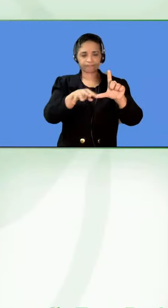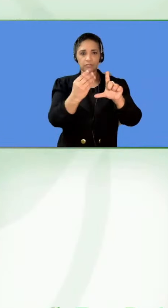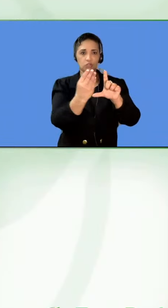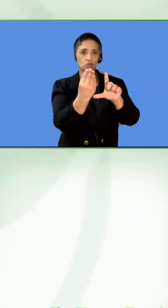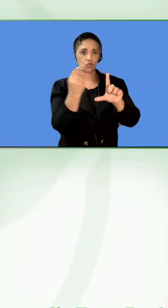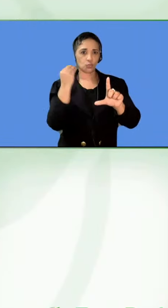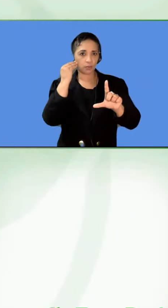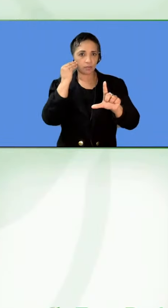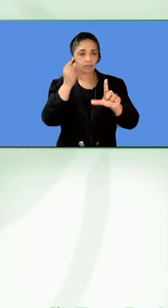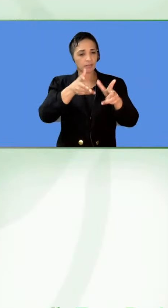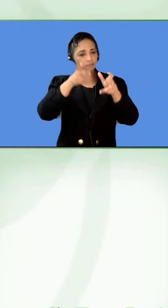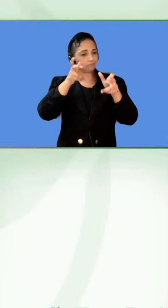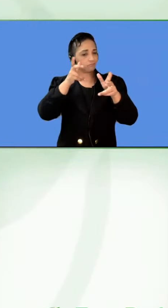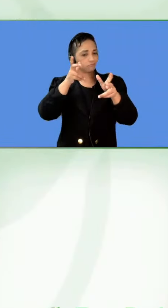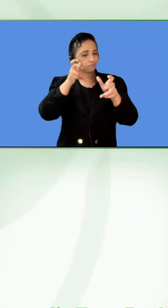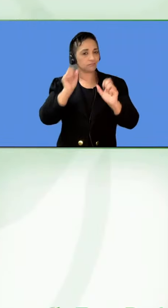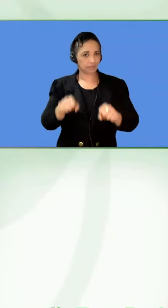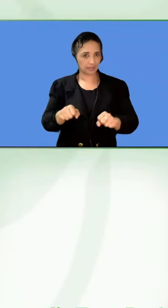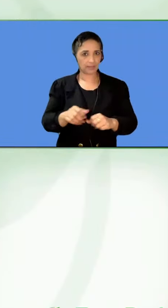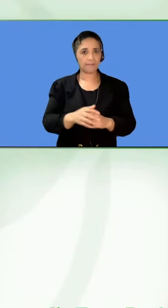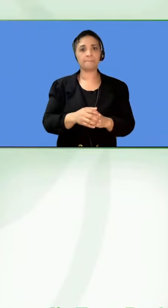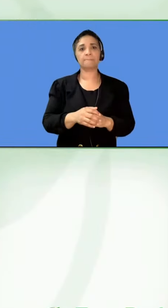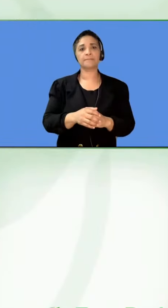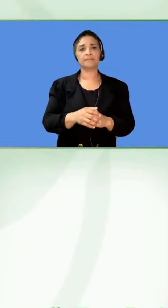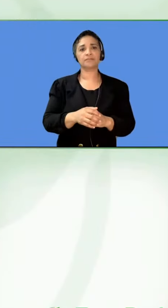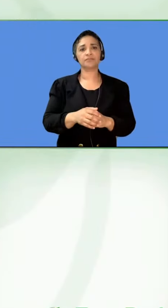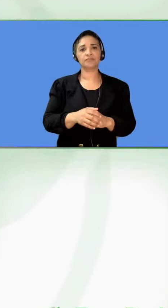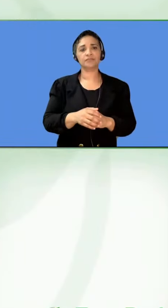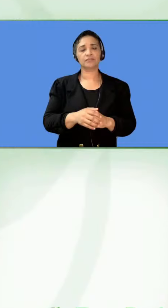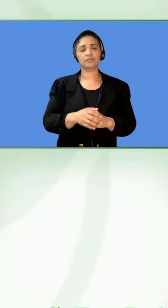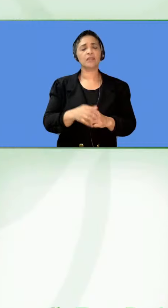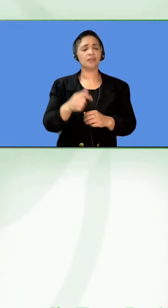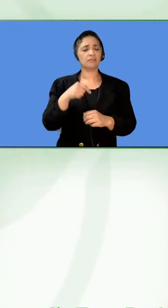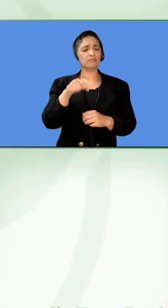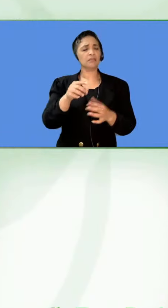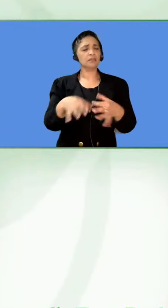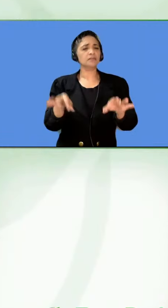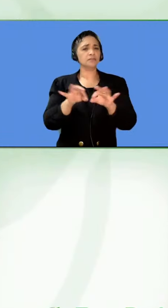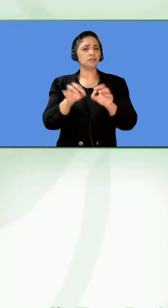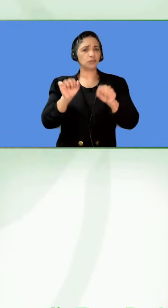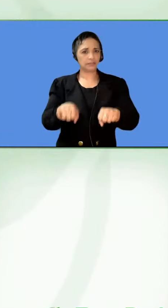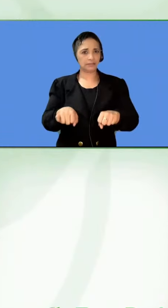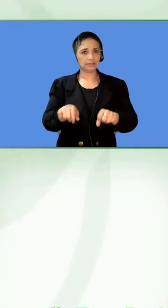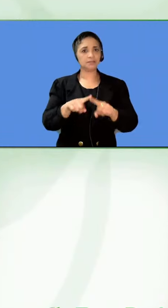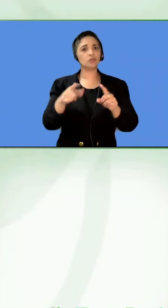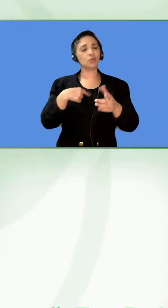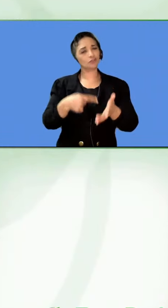I would also like to stress that technology, I think you made this point, does not mean